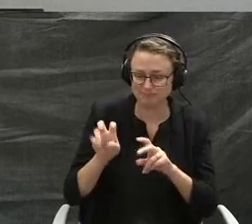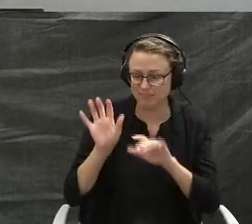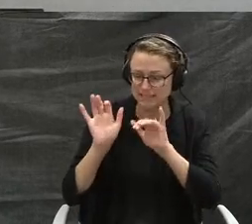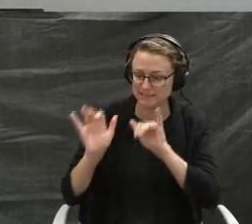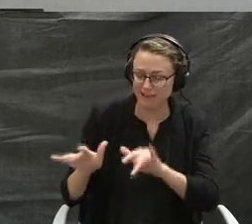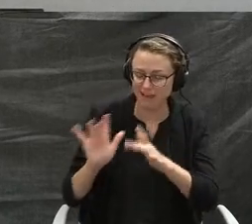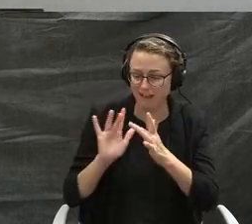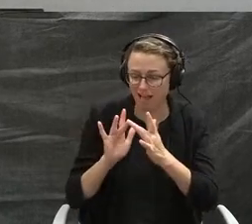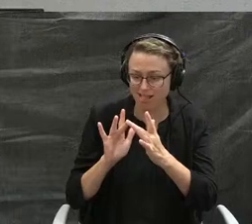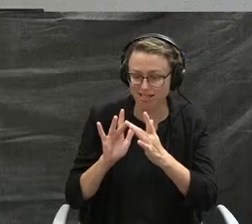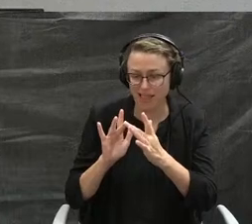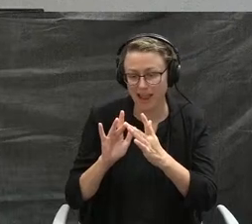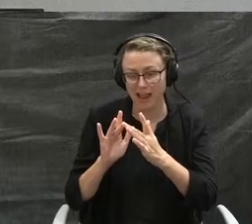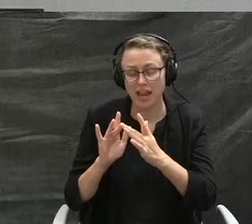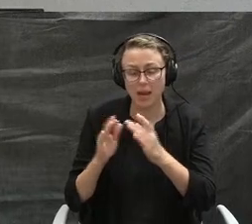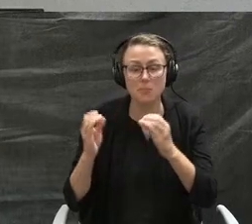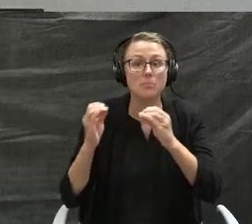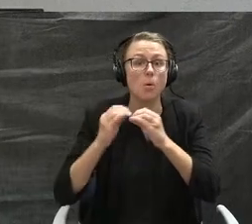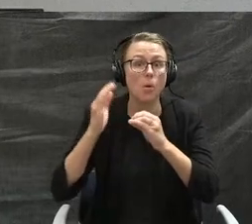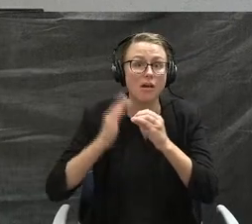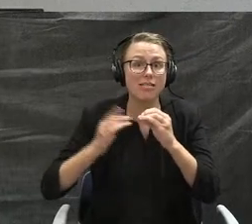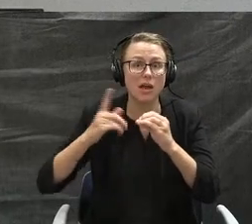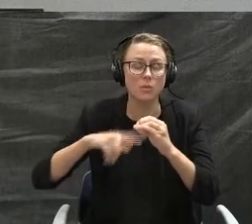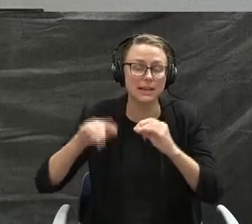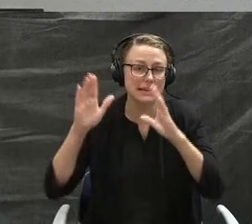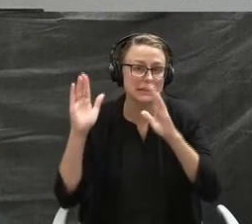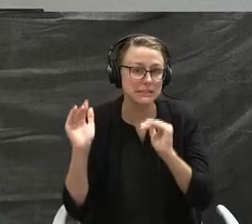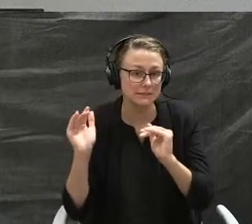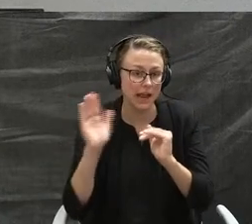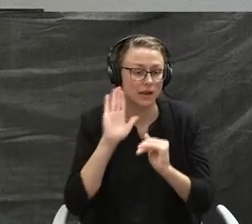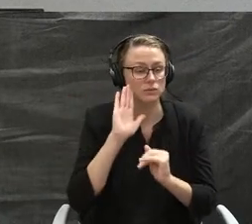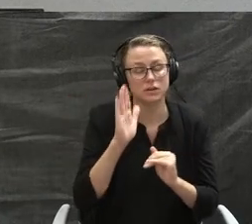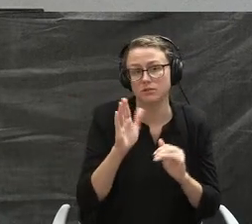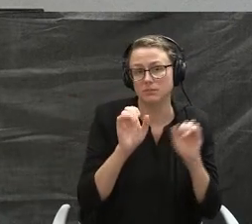anticipated will be able to shift some staffing around to